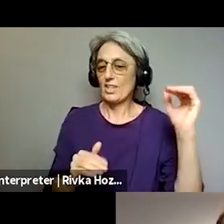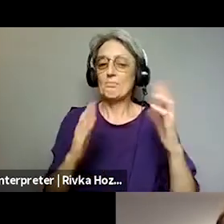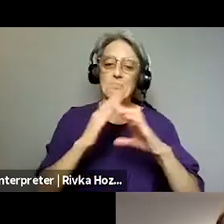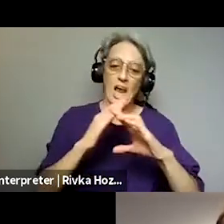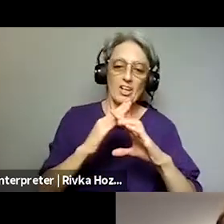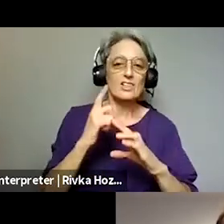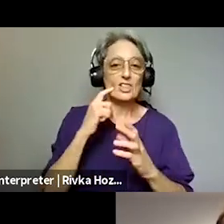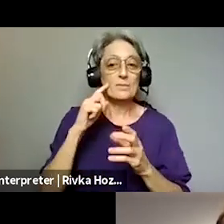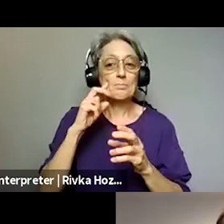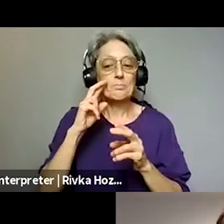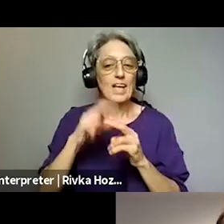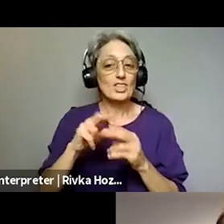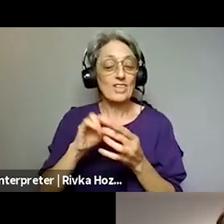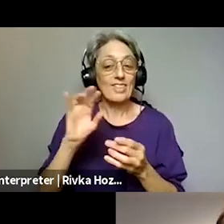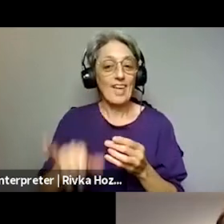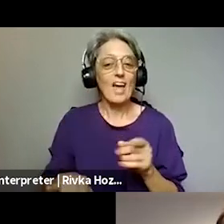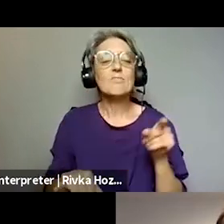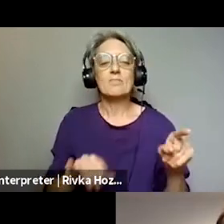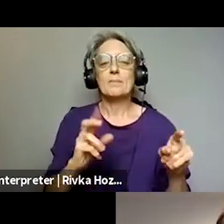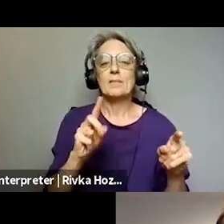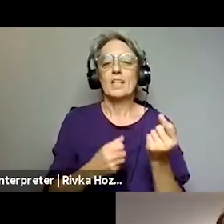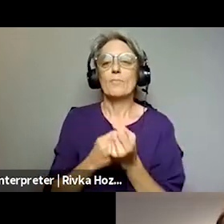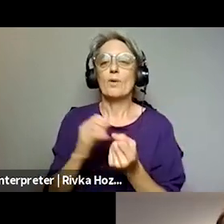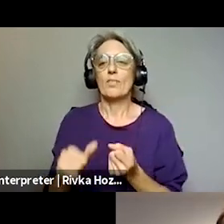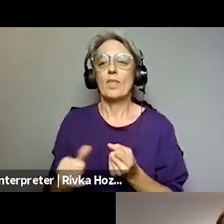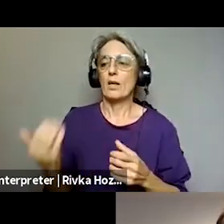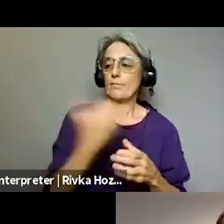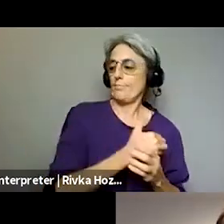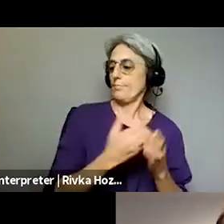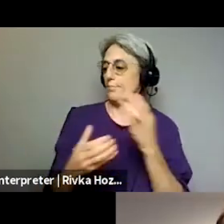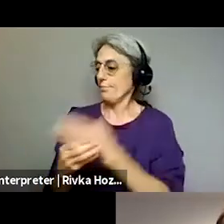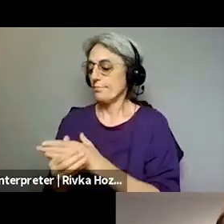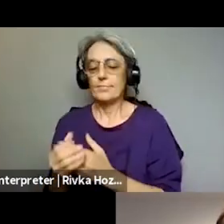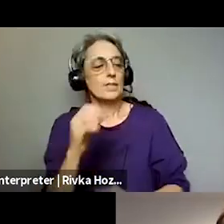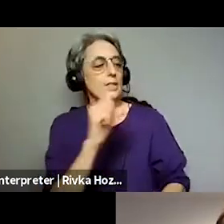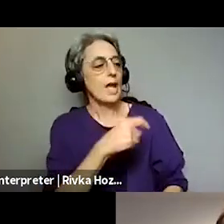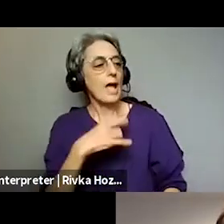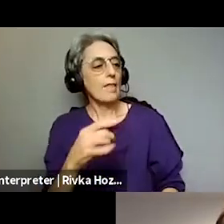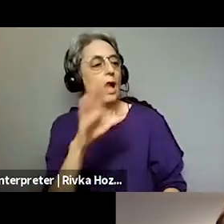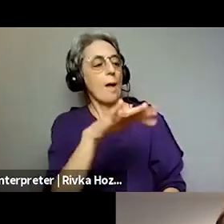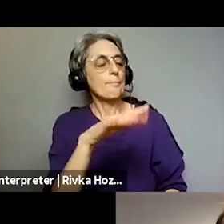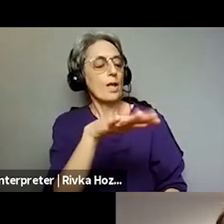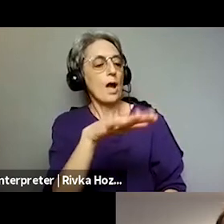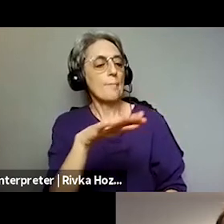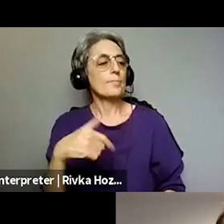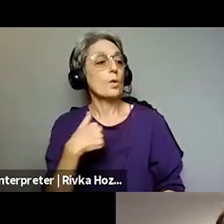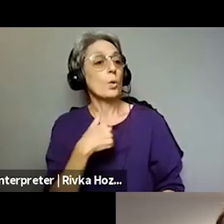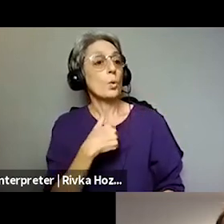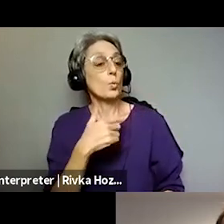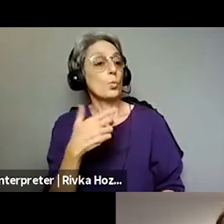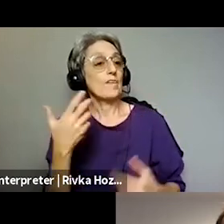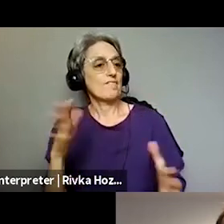[DR. MONIKA MITRA:] We have done some research on fathers